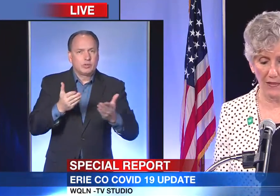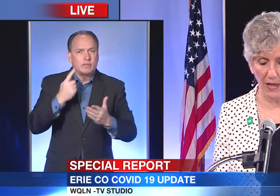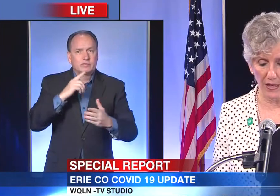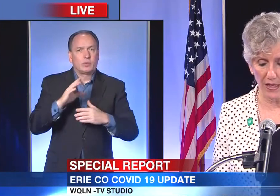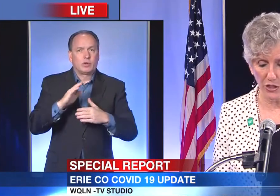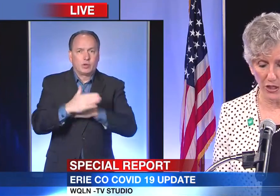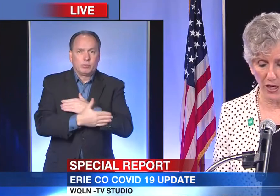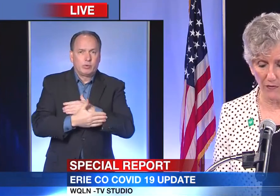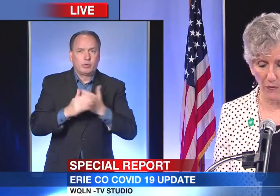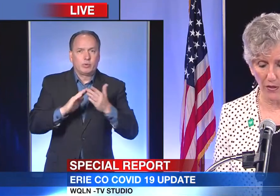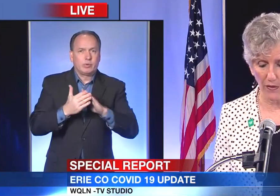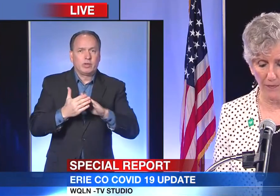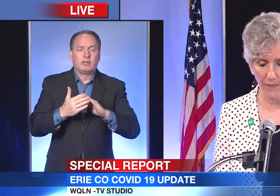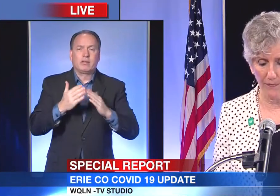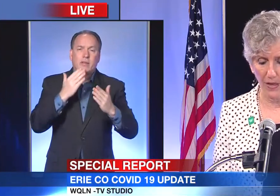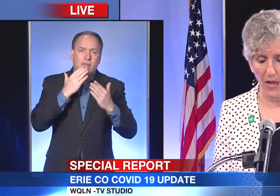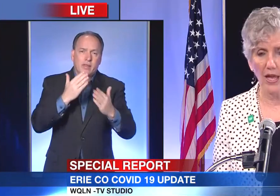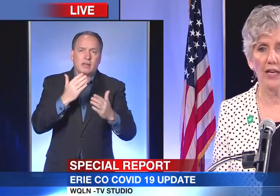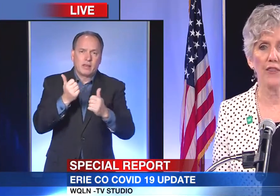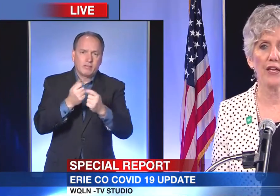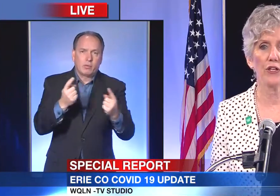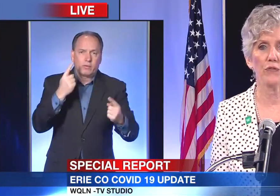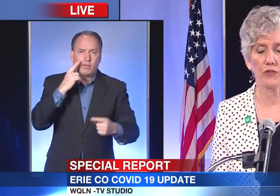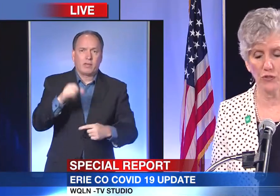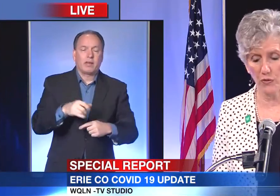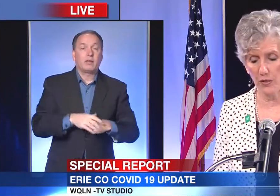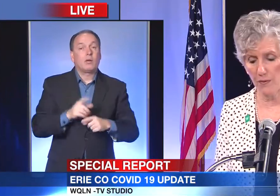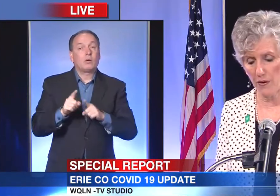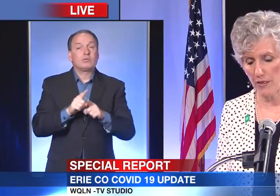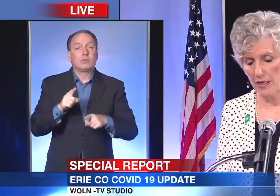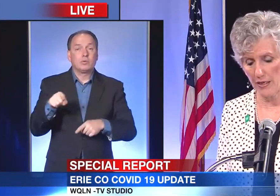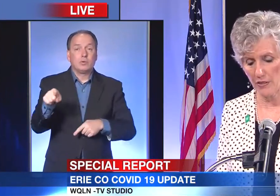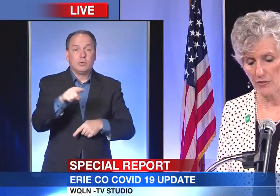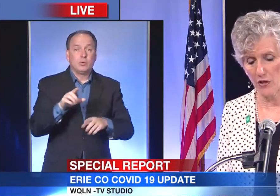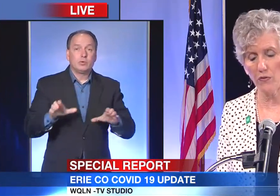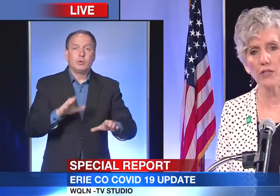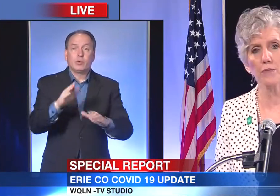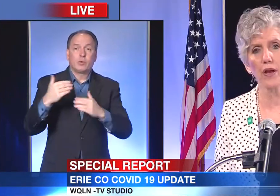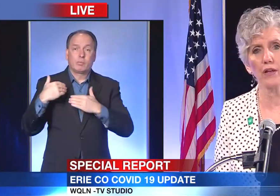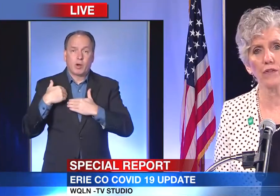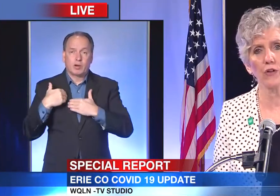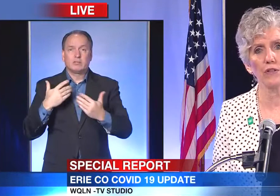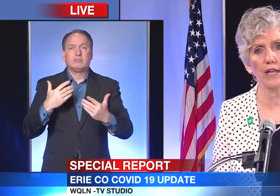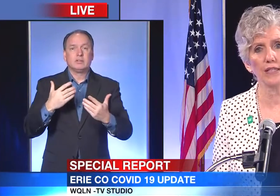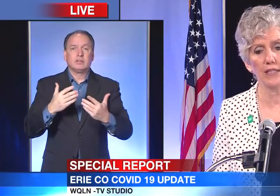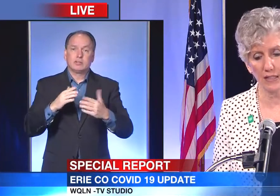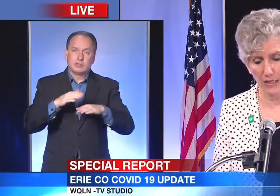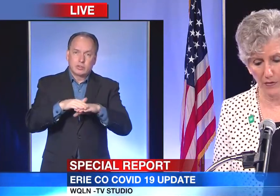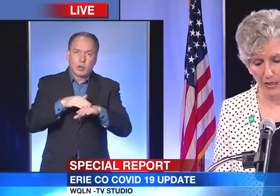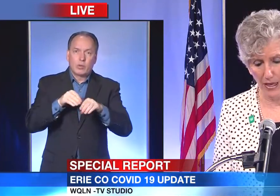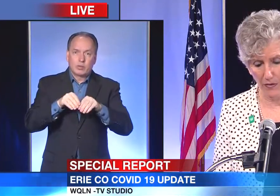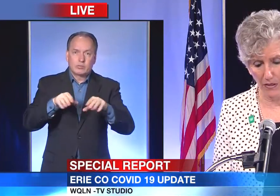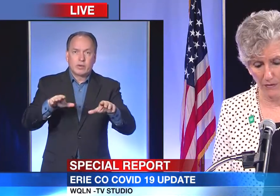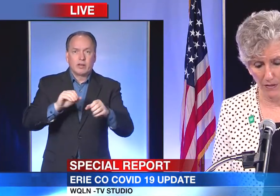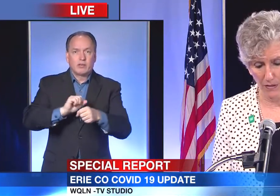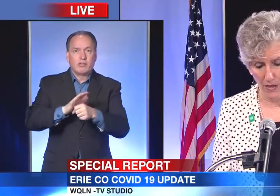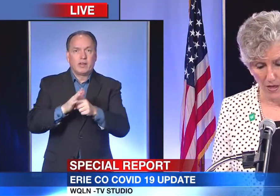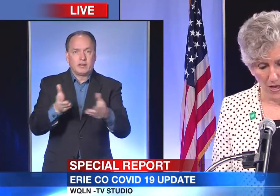WAS INVOLVED ON THIS PROJECT. IT'S JUST A GREAT SERVICE FOR OUR COMMUNITY, AND I THANK EACH AND EVERY ONE OF THEM. I THANK YOU FOR DOING YOUR PART